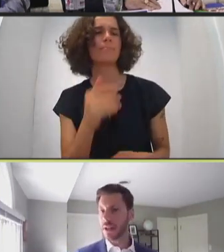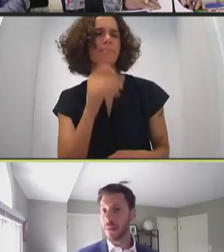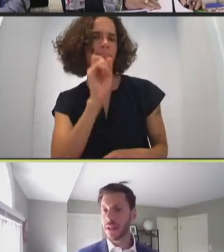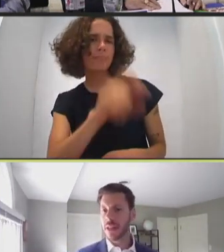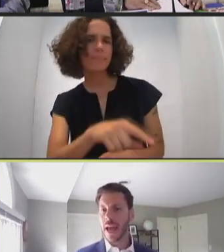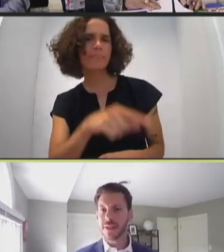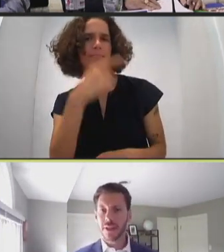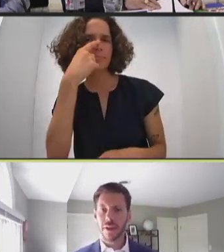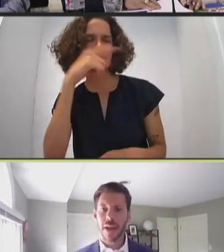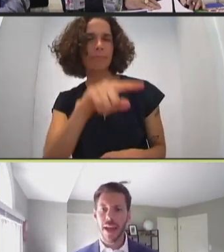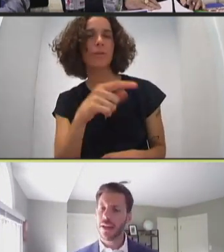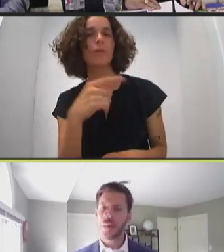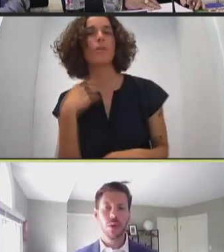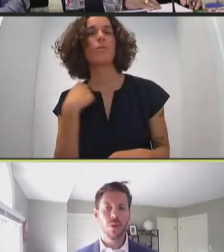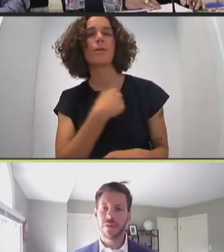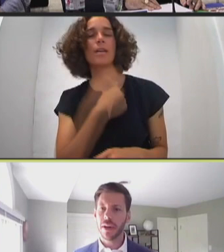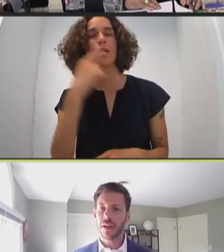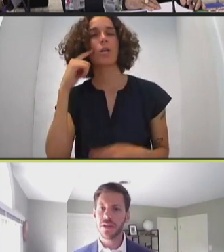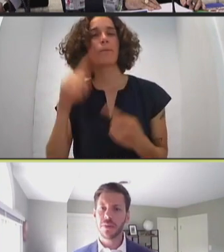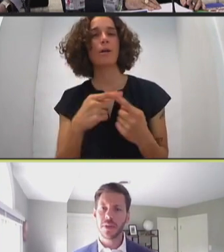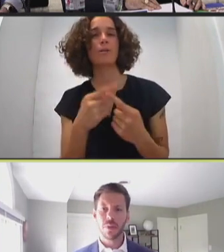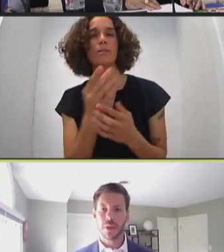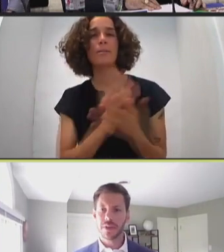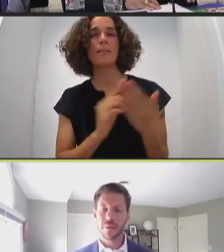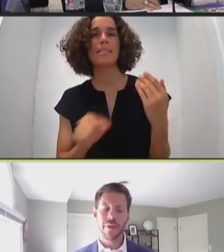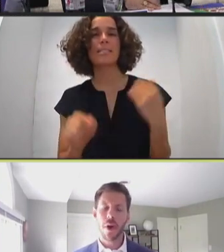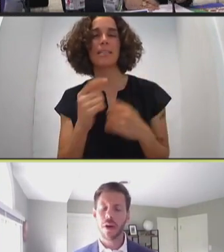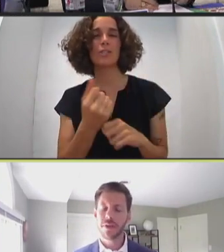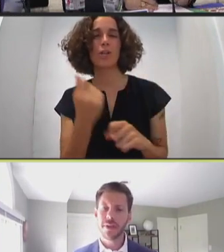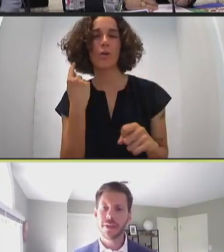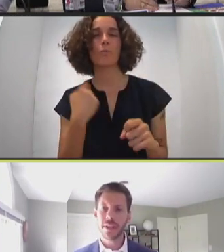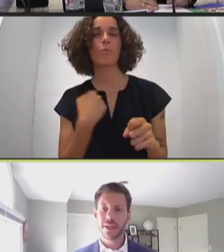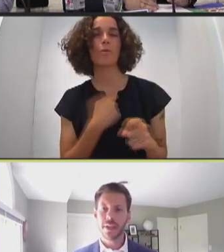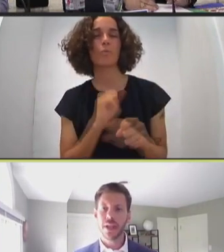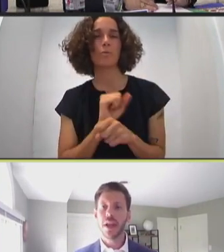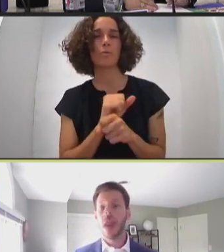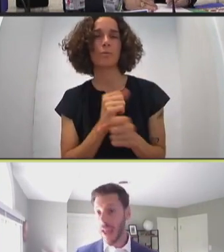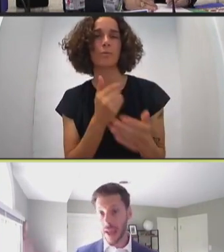some of these last year, and we worked very closely with some of our partners at CDC and